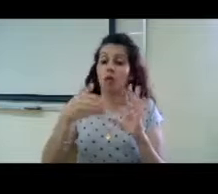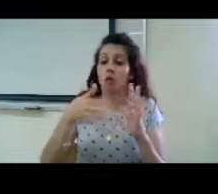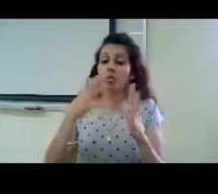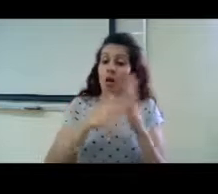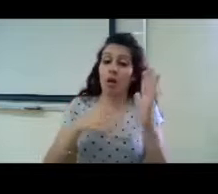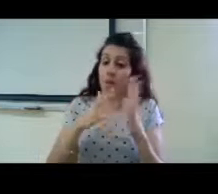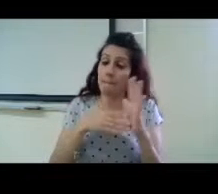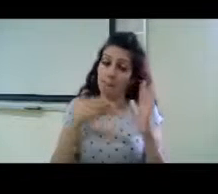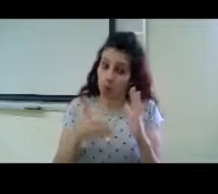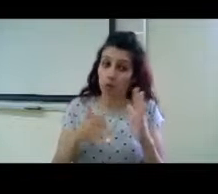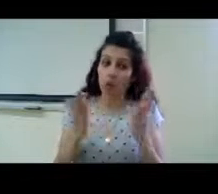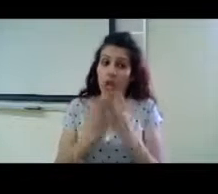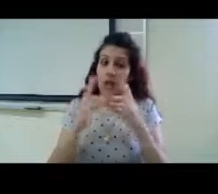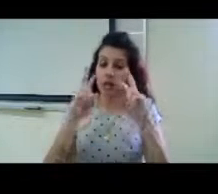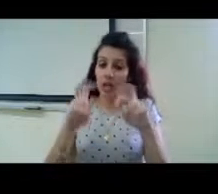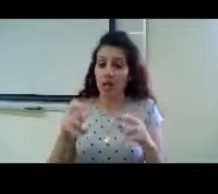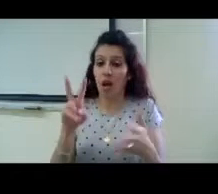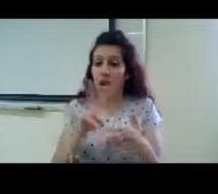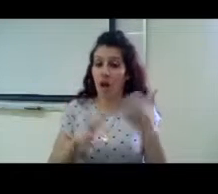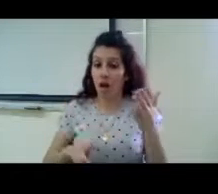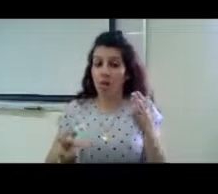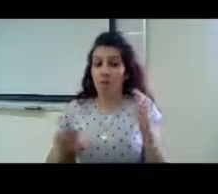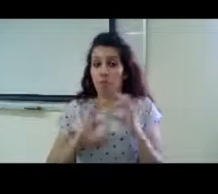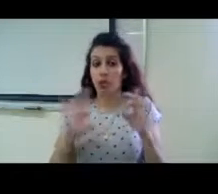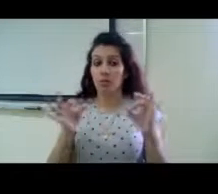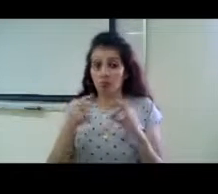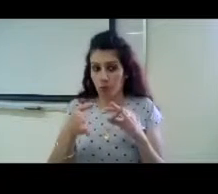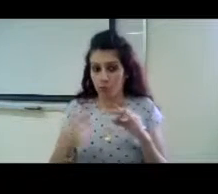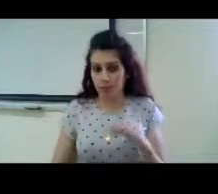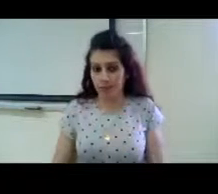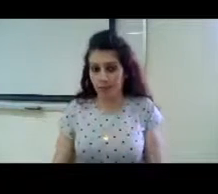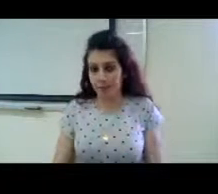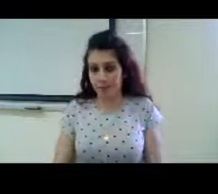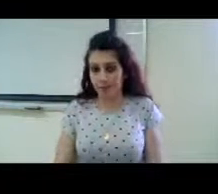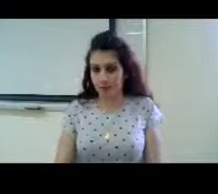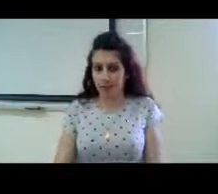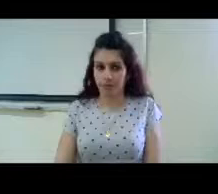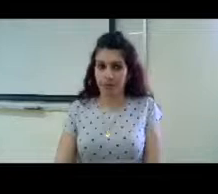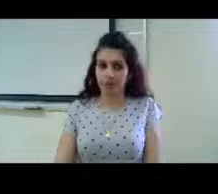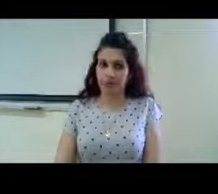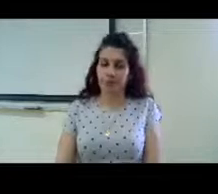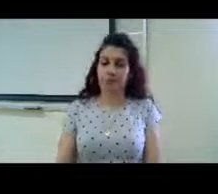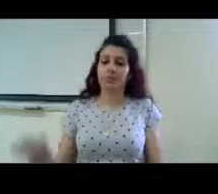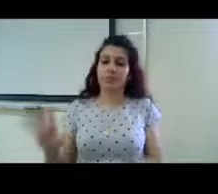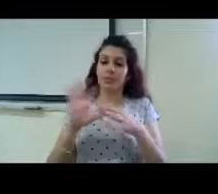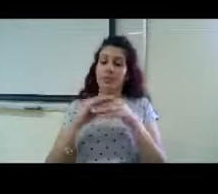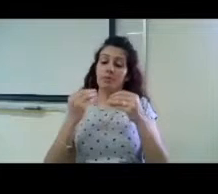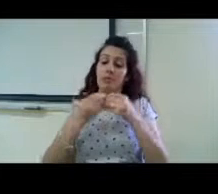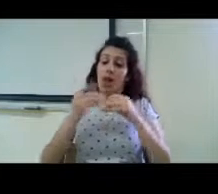to provide funds to give loans of smart phones or accessible formats or access